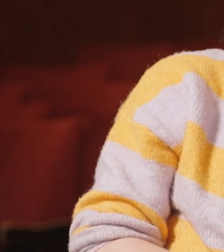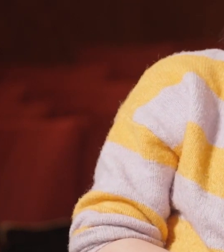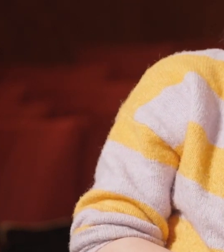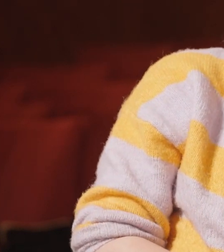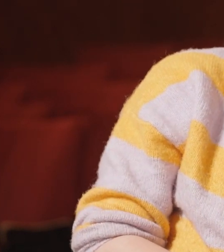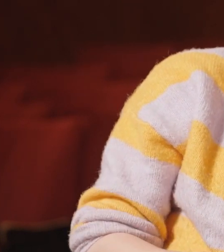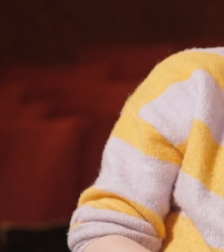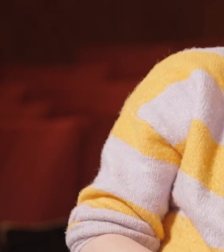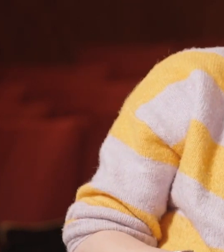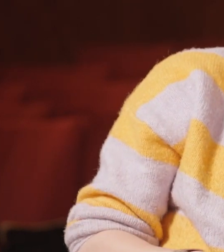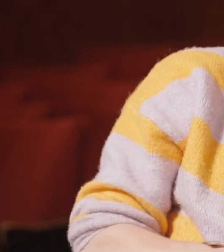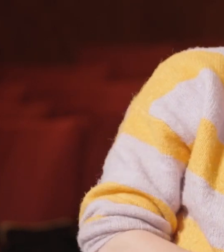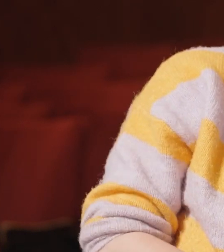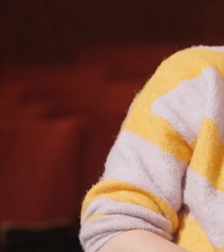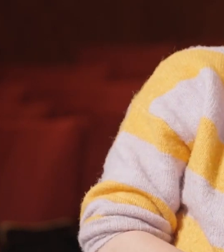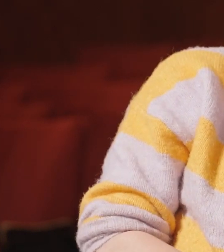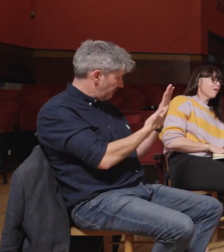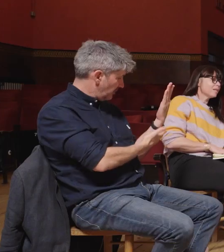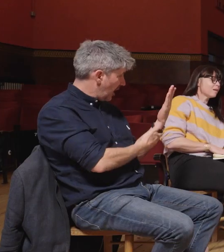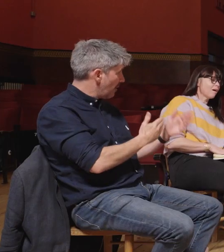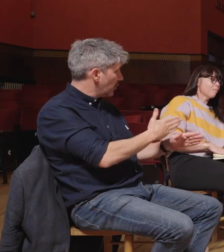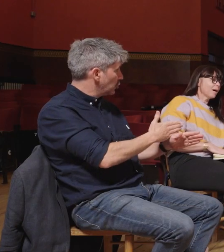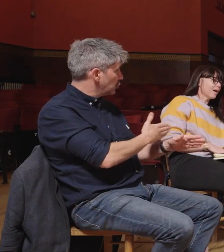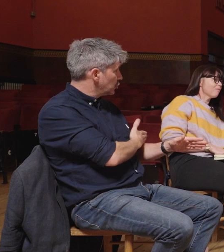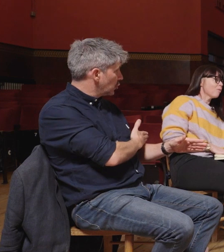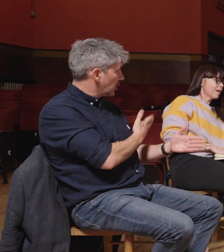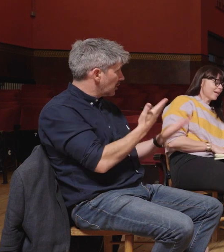My left arm is shorter than my right arm, and I have one hand.